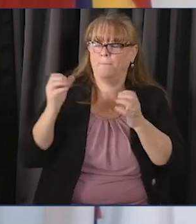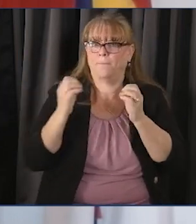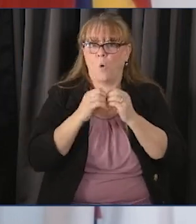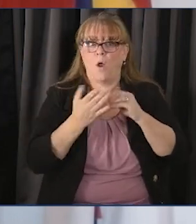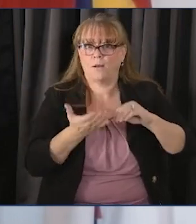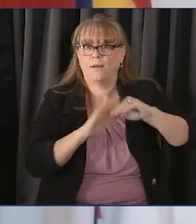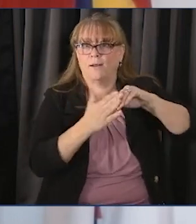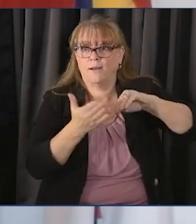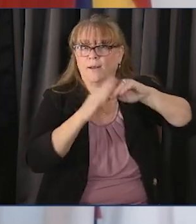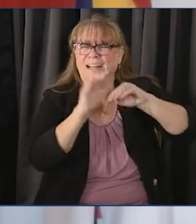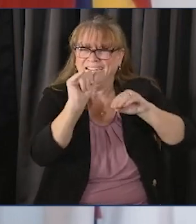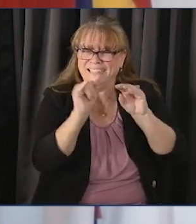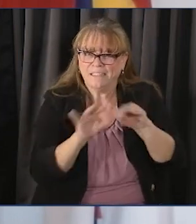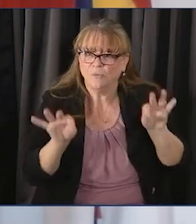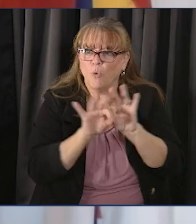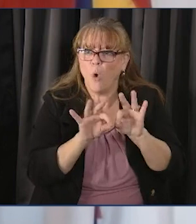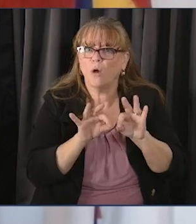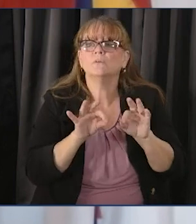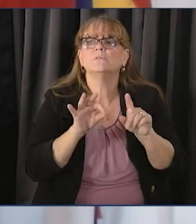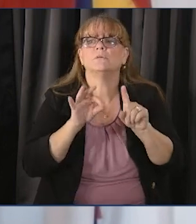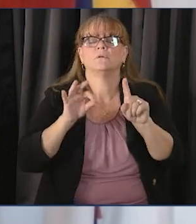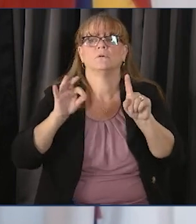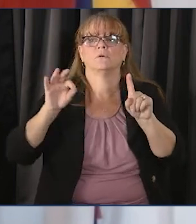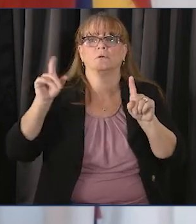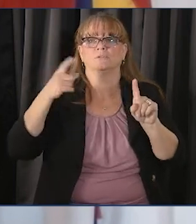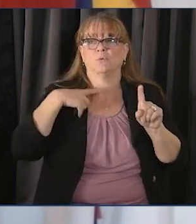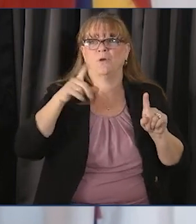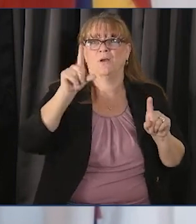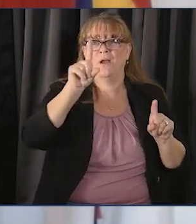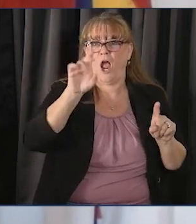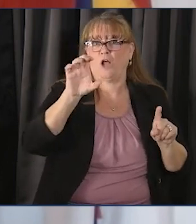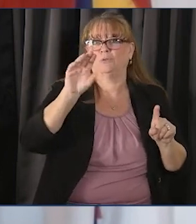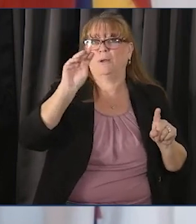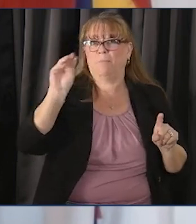days of the Biden ministration, which President Elect Biden has indicated is his goal, then